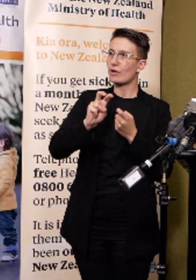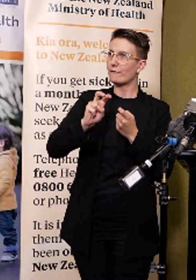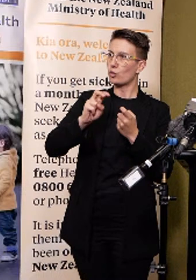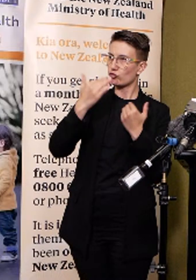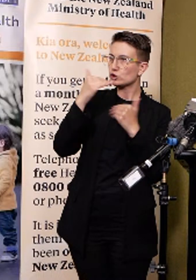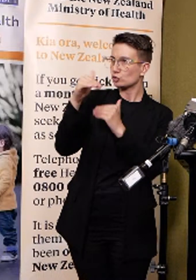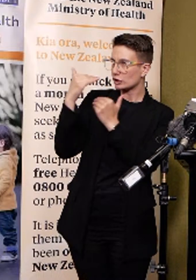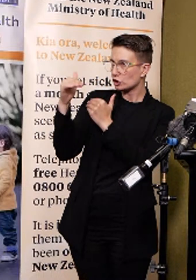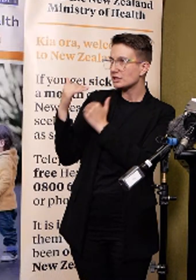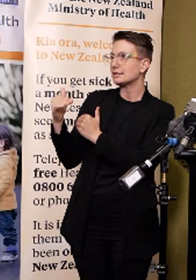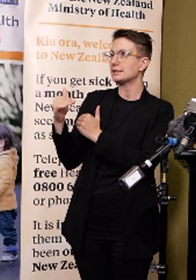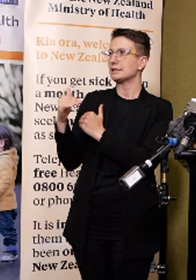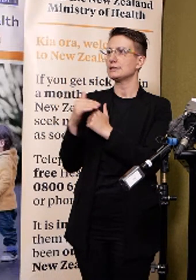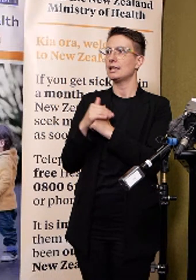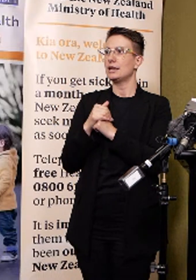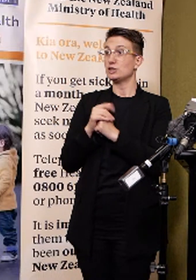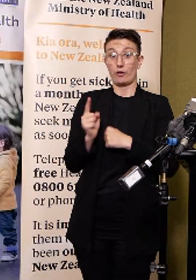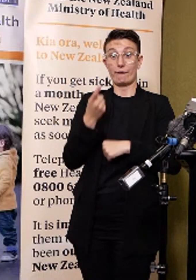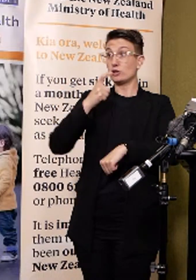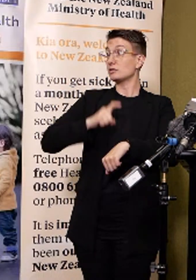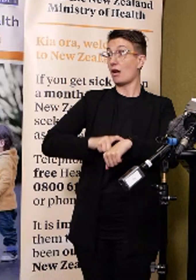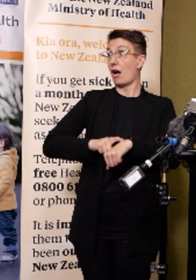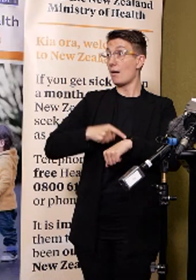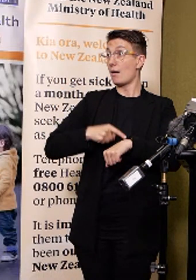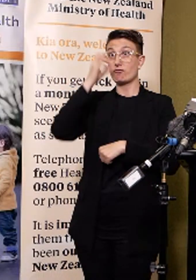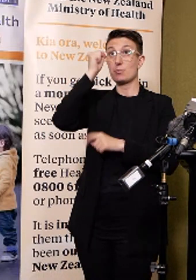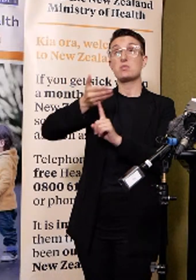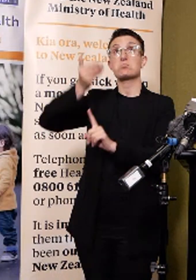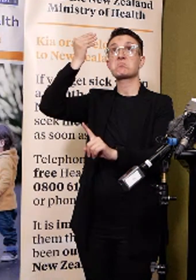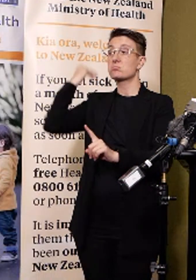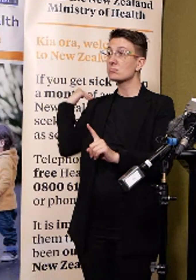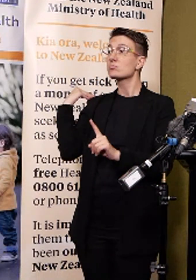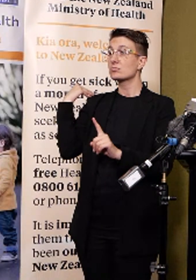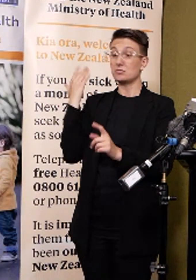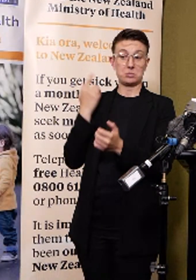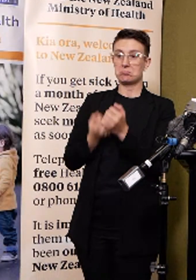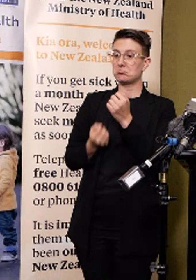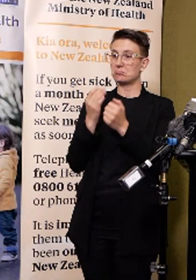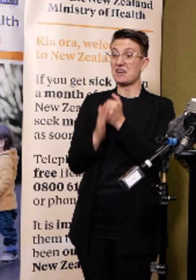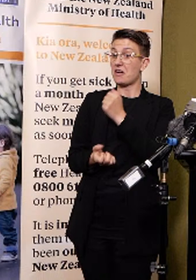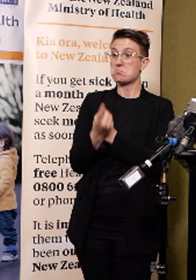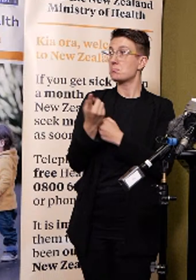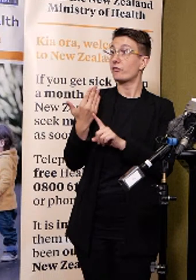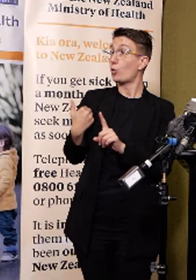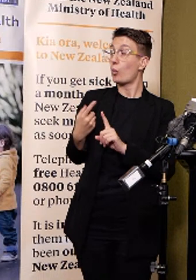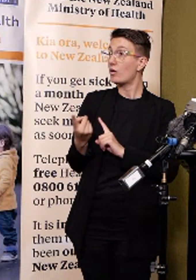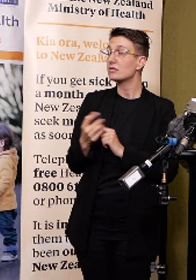again, first time I can recall those being implemented-- and this requirement and expectations